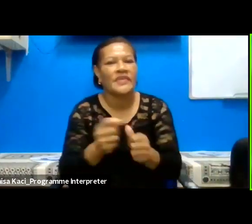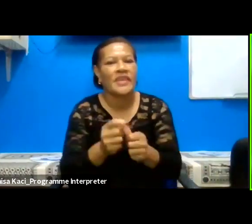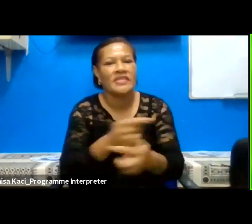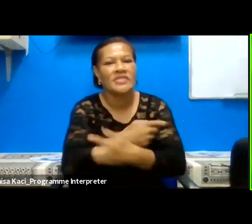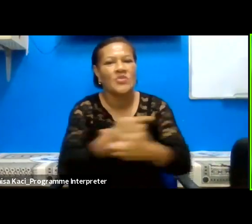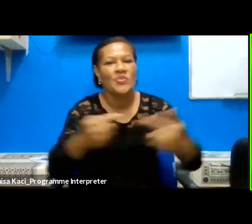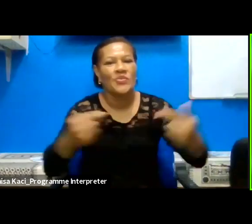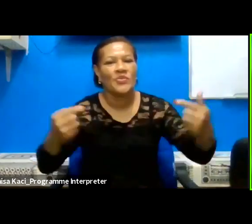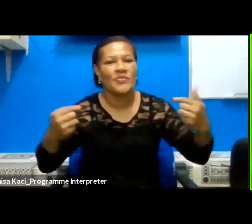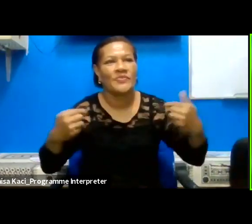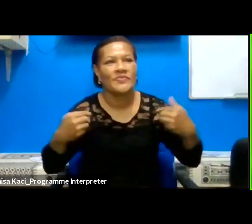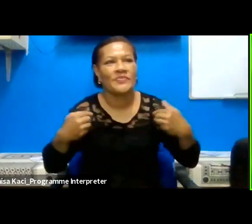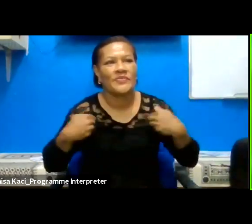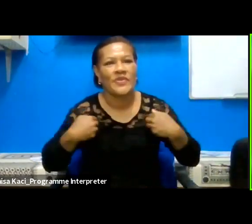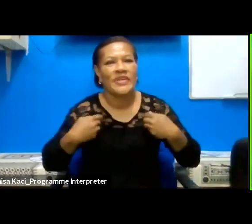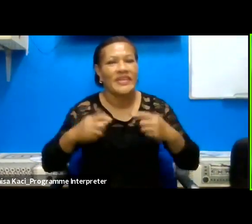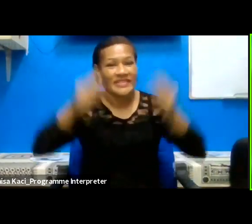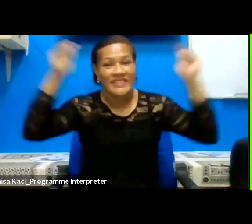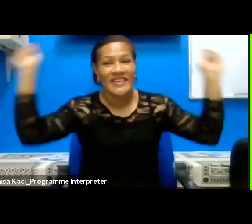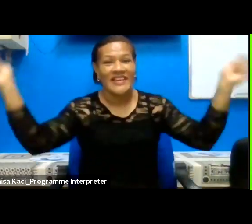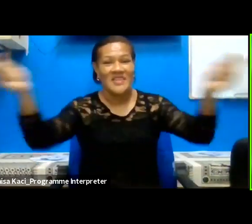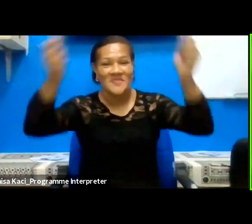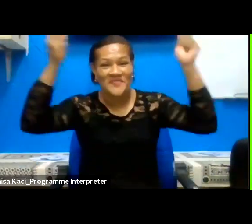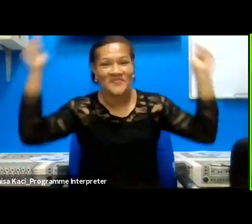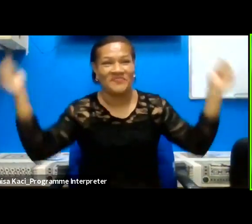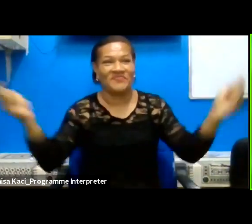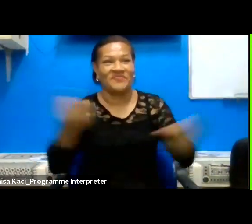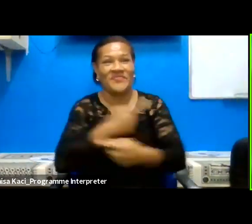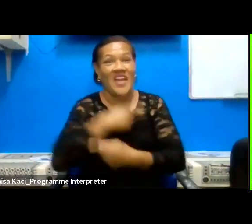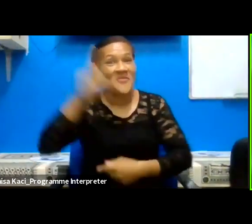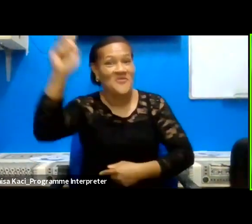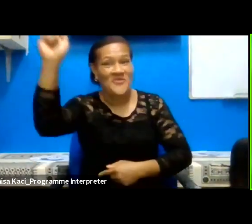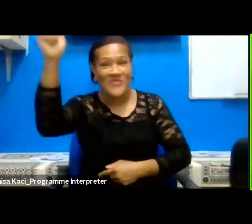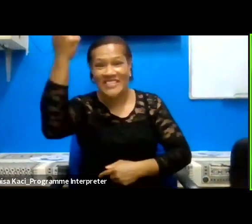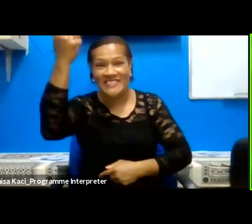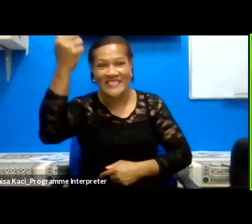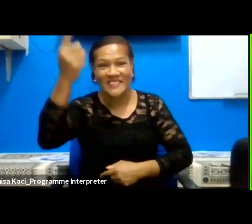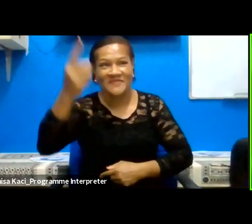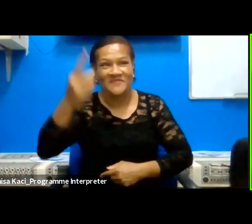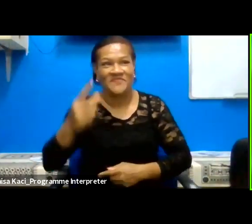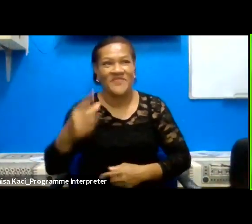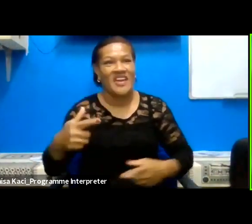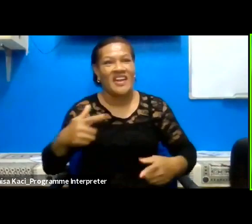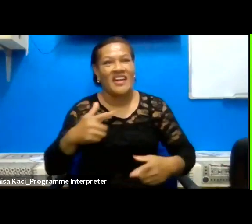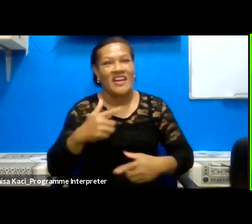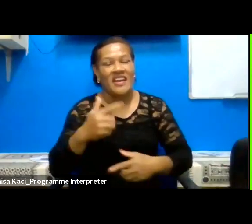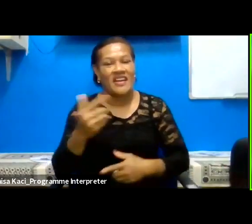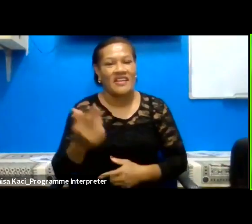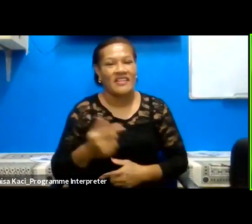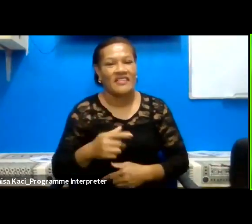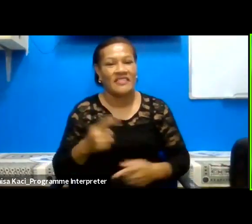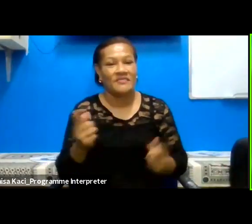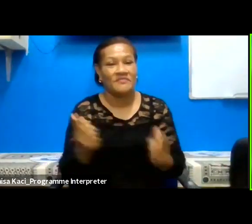meetings, gatherings, and information sharing activities.